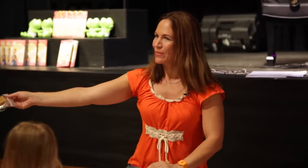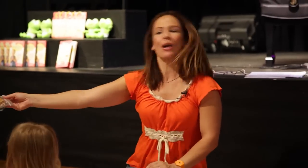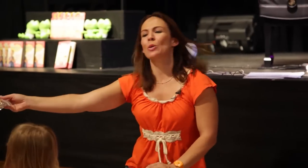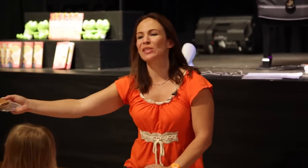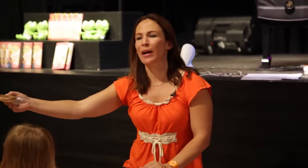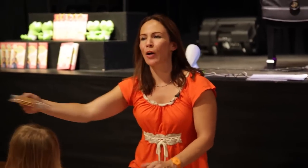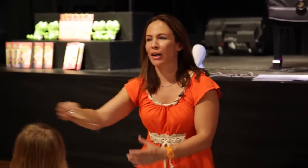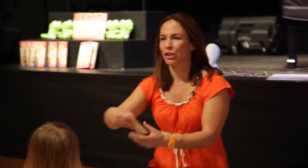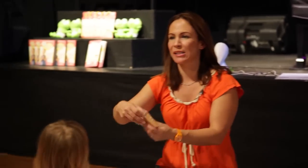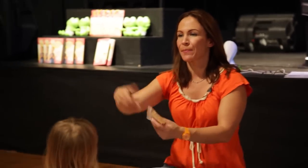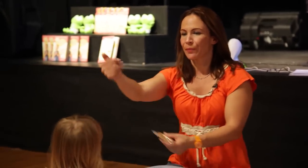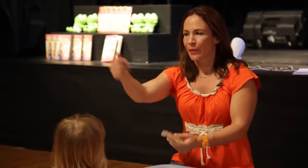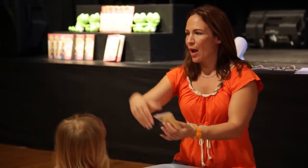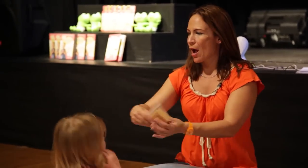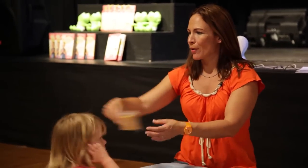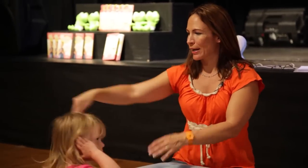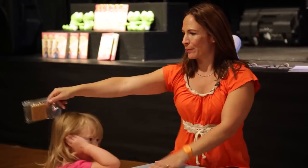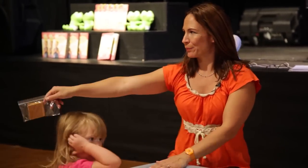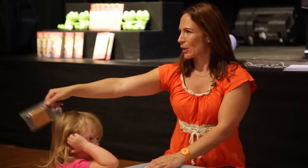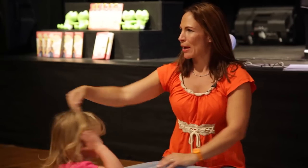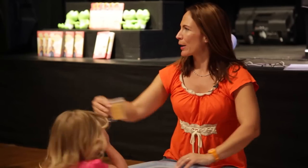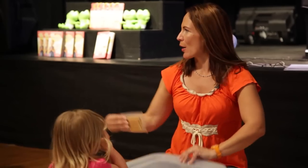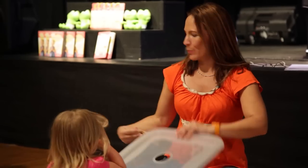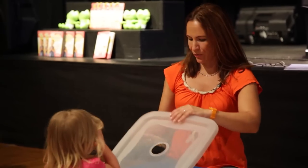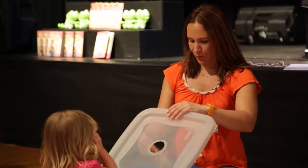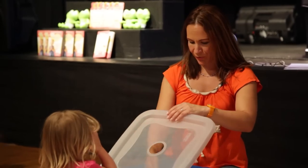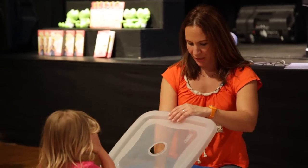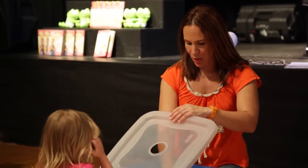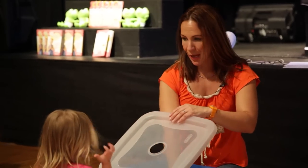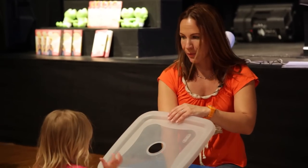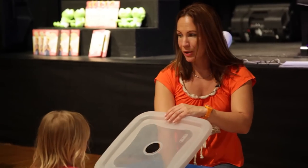Oh, you have spare crackers. All right. There we go. Perfect, perfect.